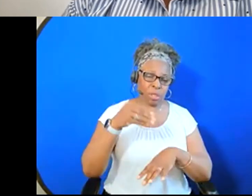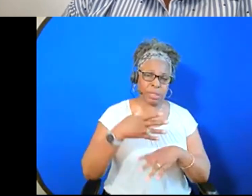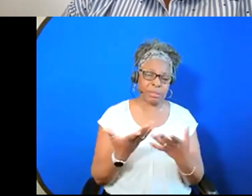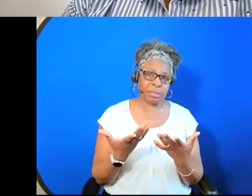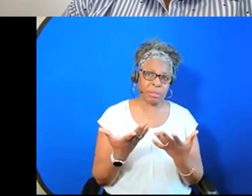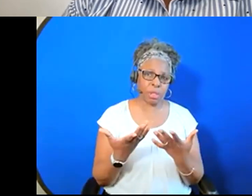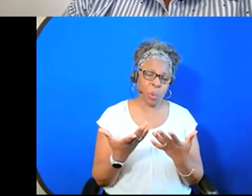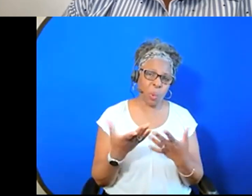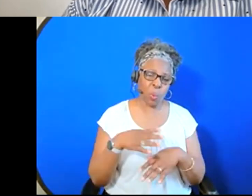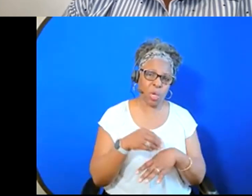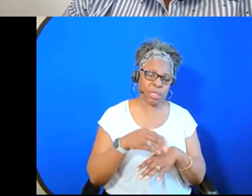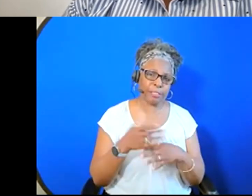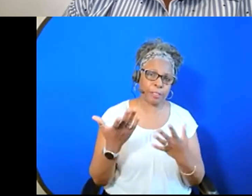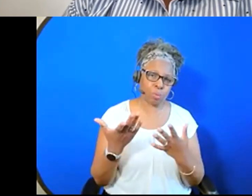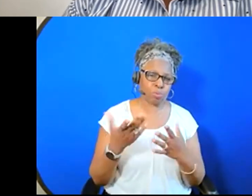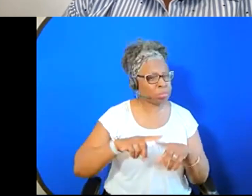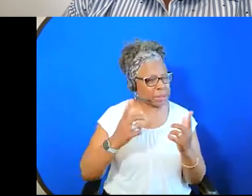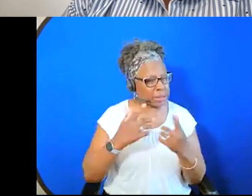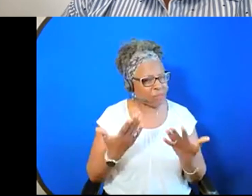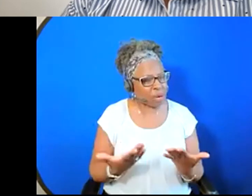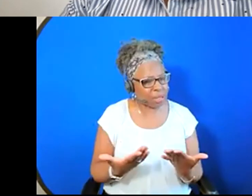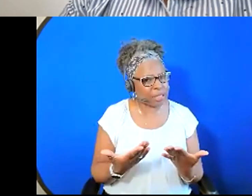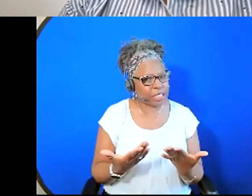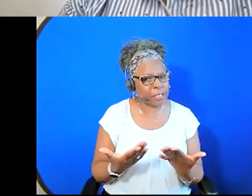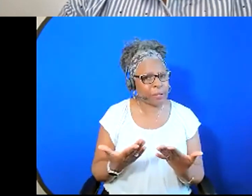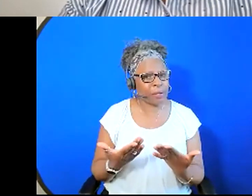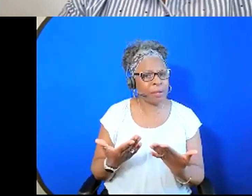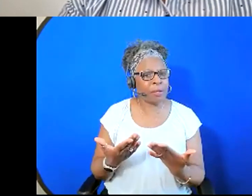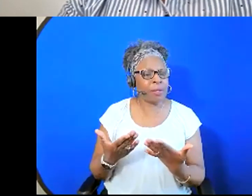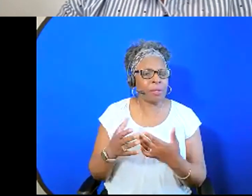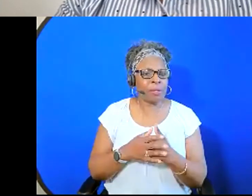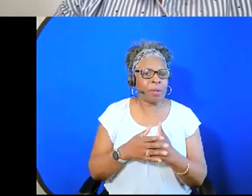with some of the way that the work I want to make is funded here but versus how it